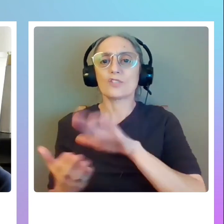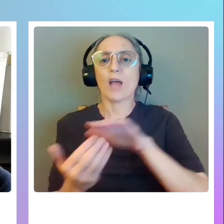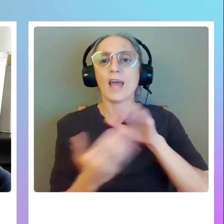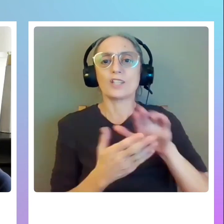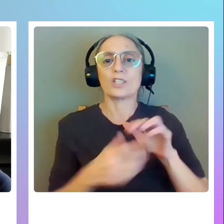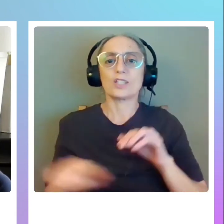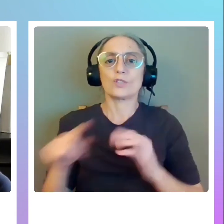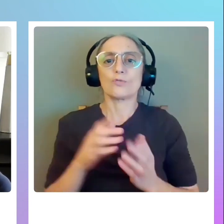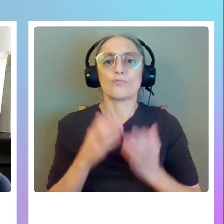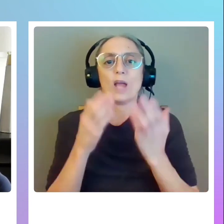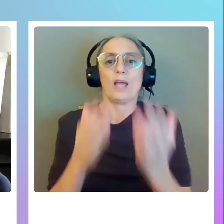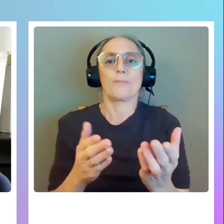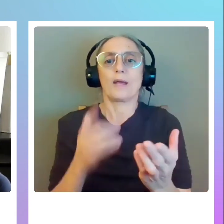for inclusive design?